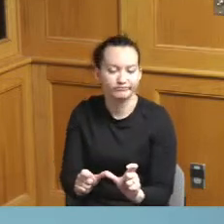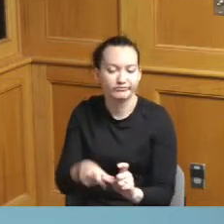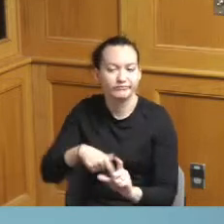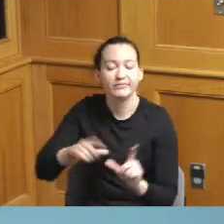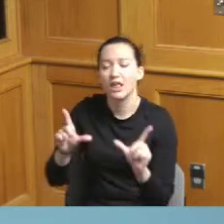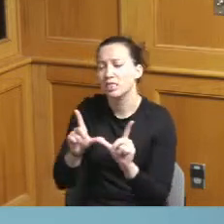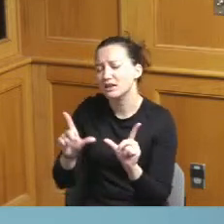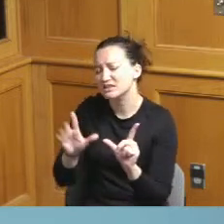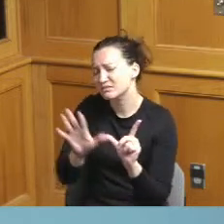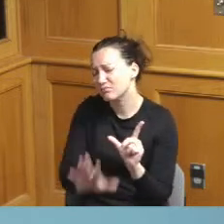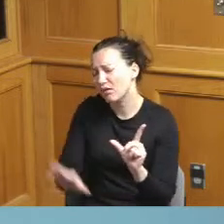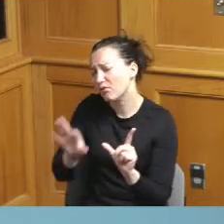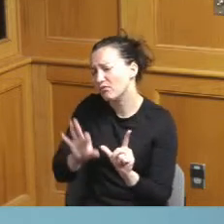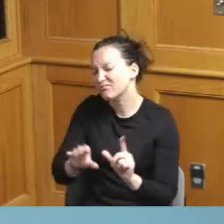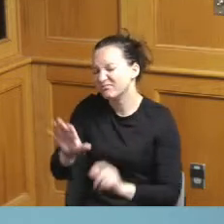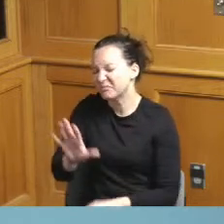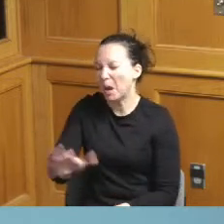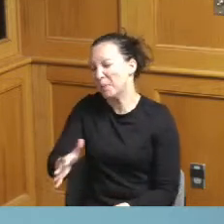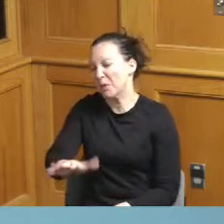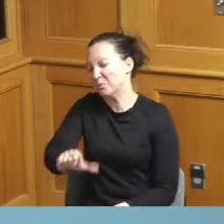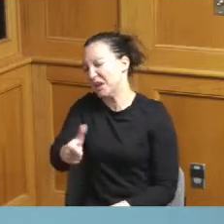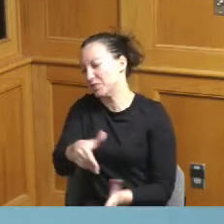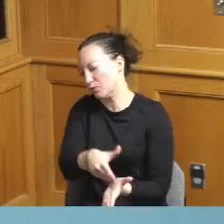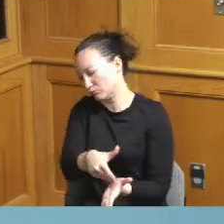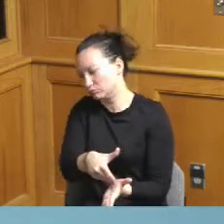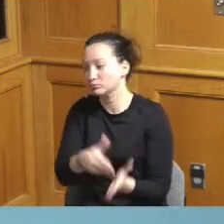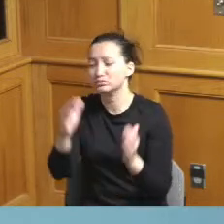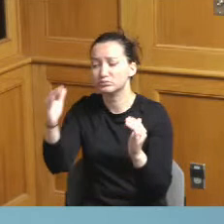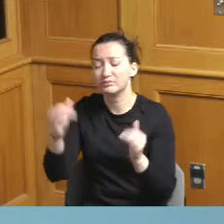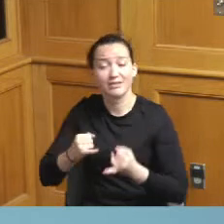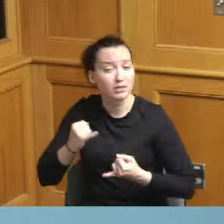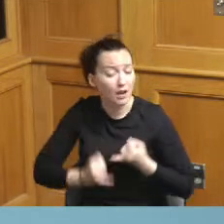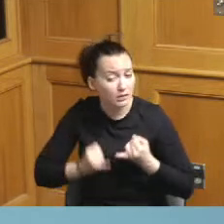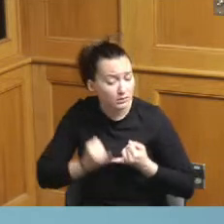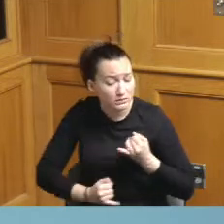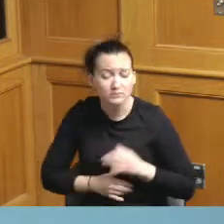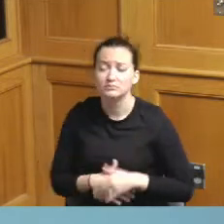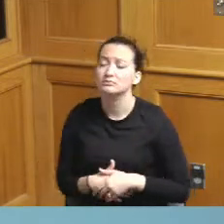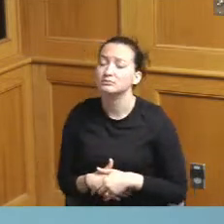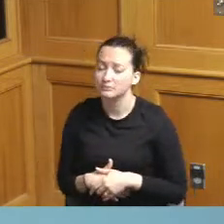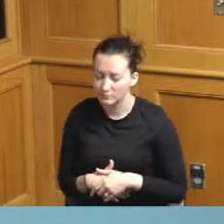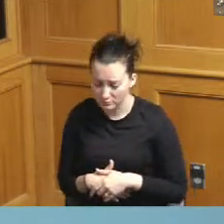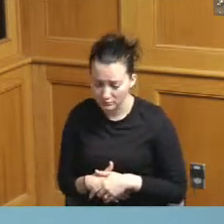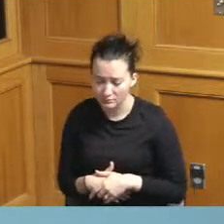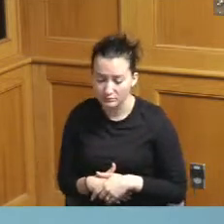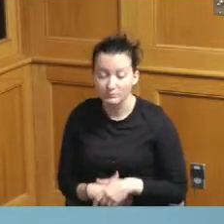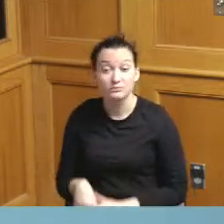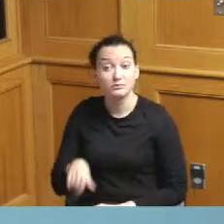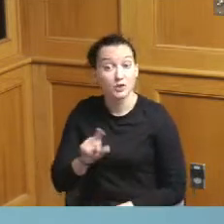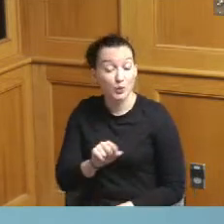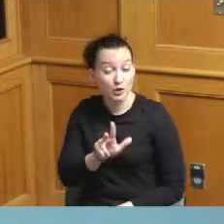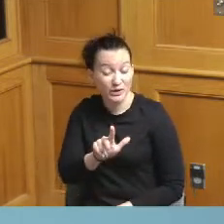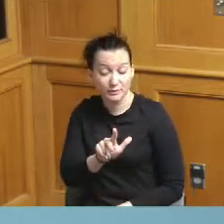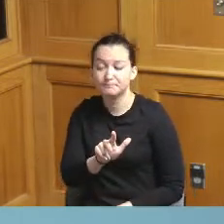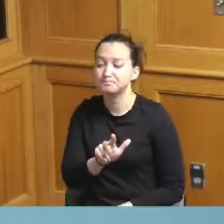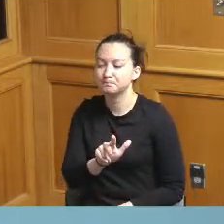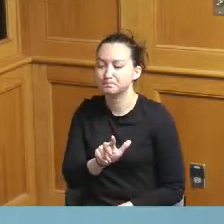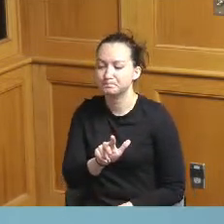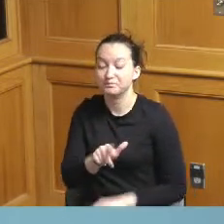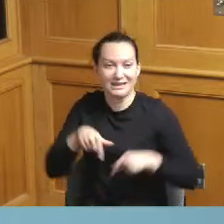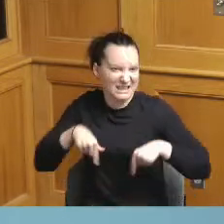of about approximately ten thousand dollars and then finally for 2023 or for this year we